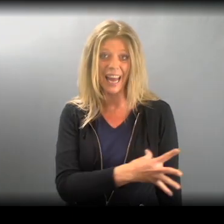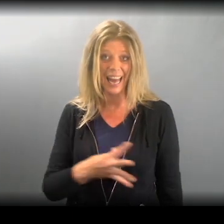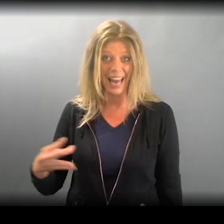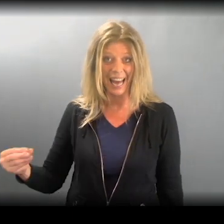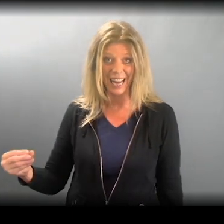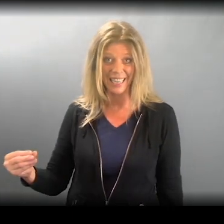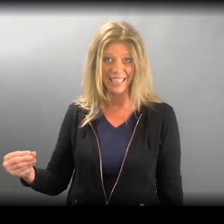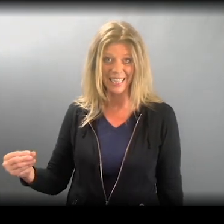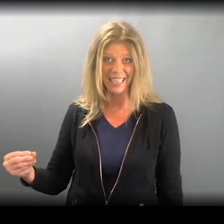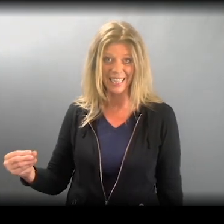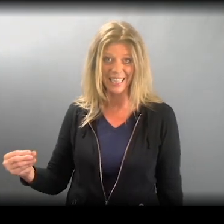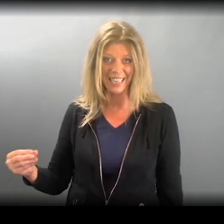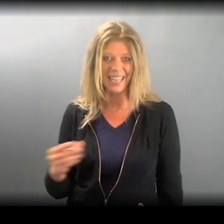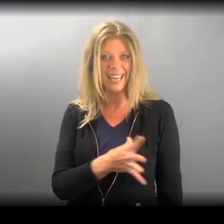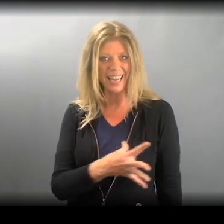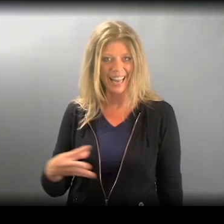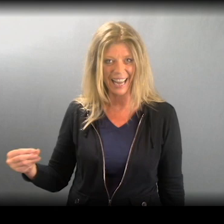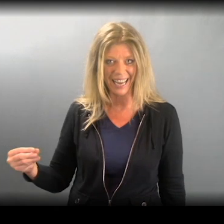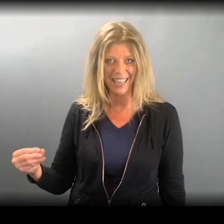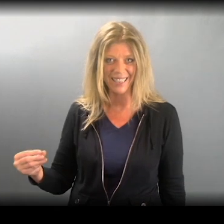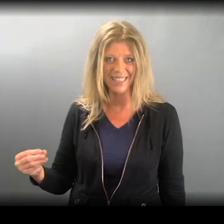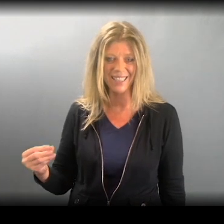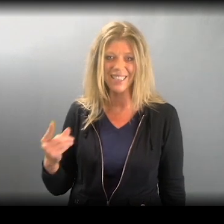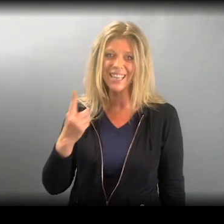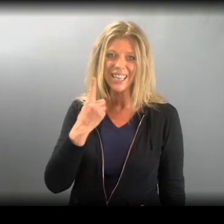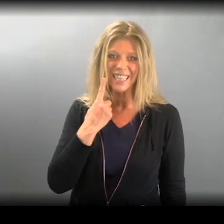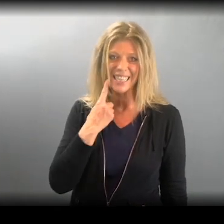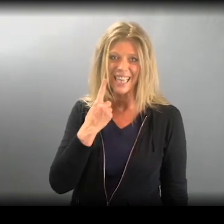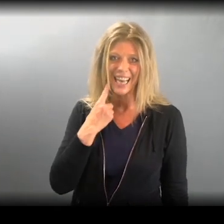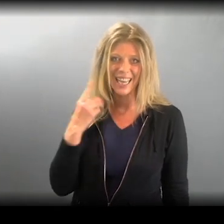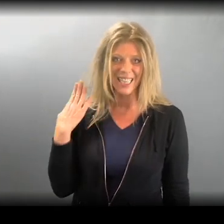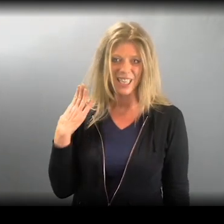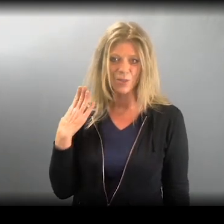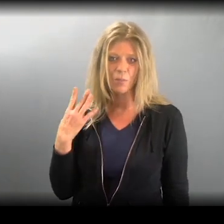AND SAID